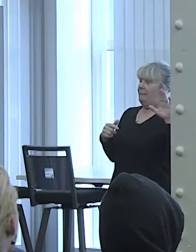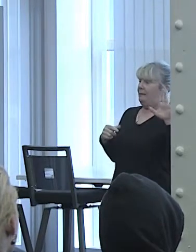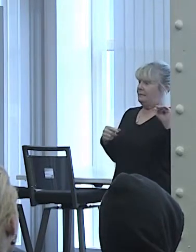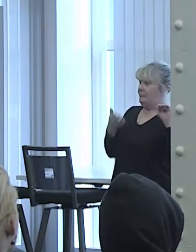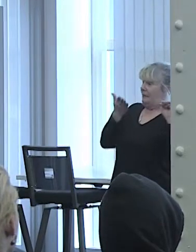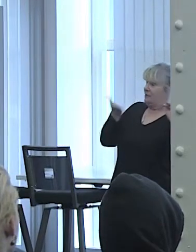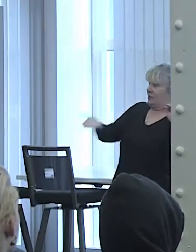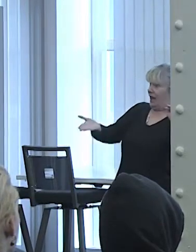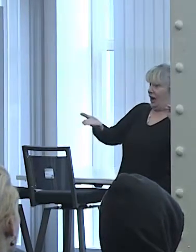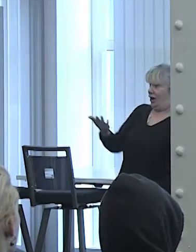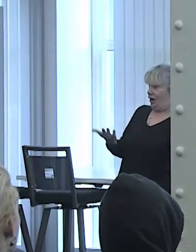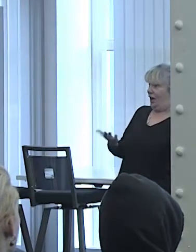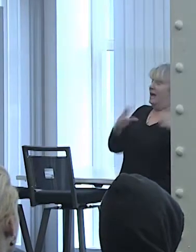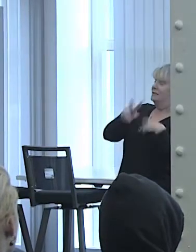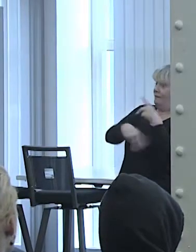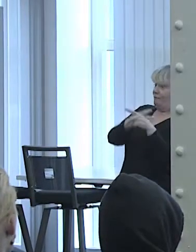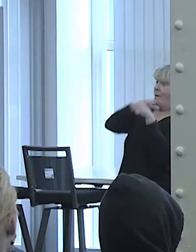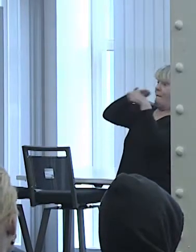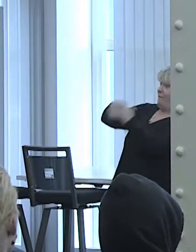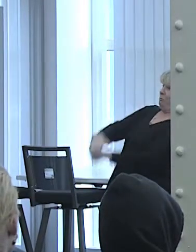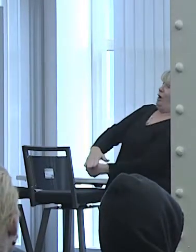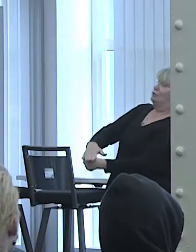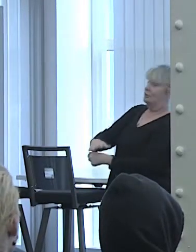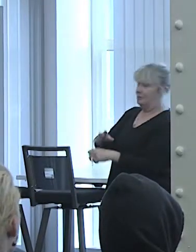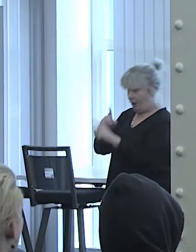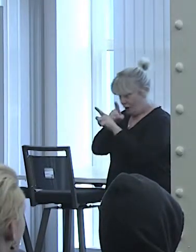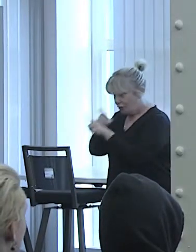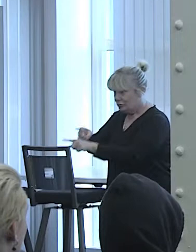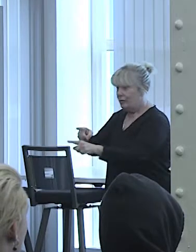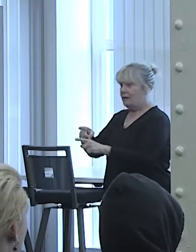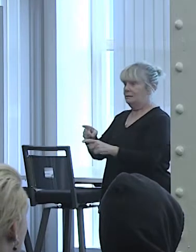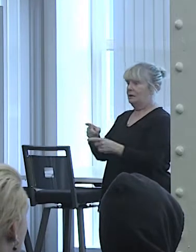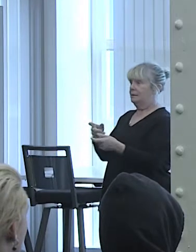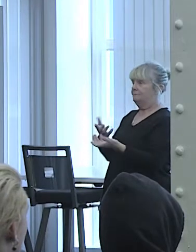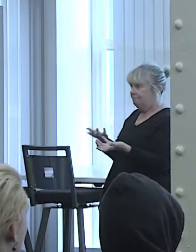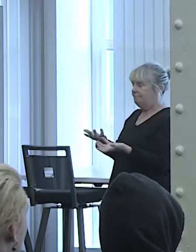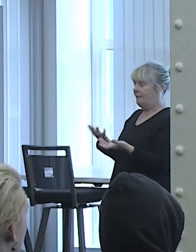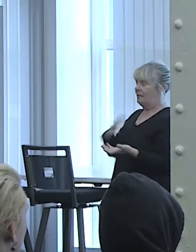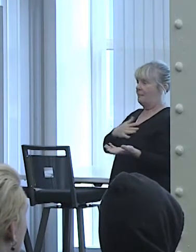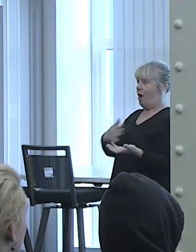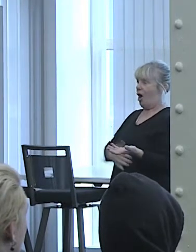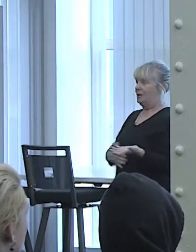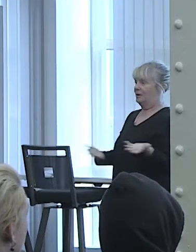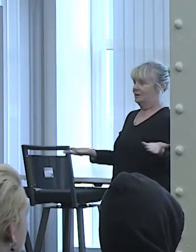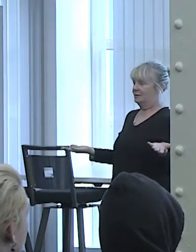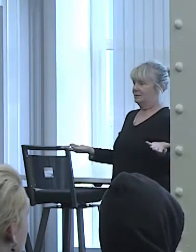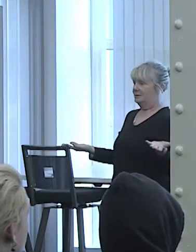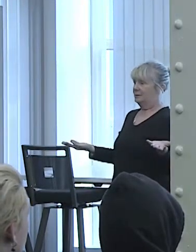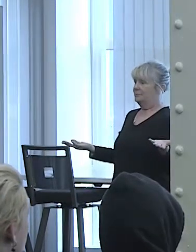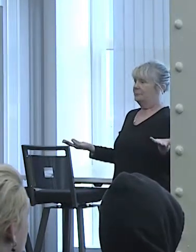It is a form of oppression that directly targets the body, that directly targets the body.